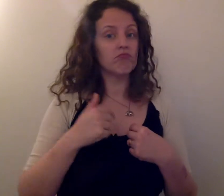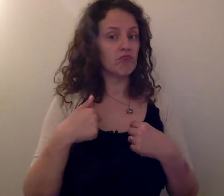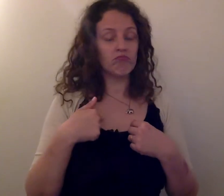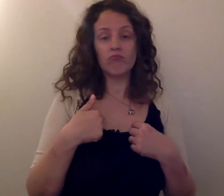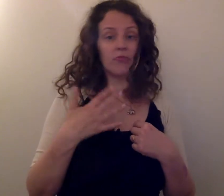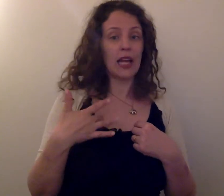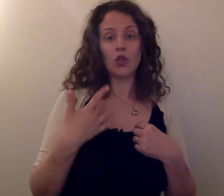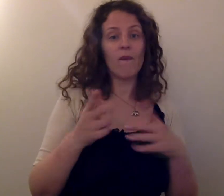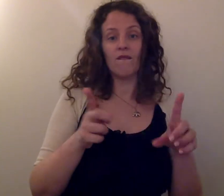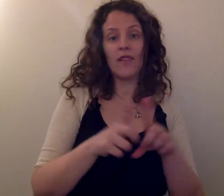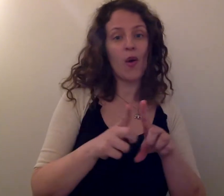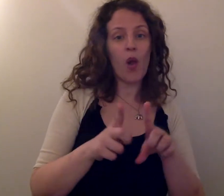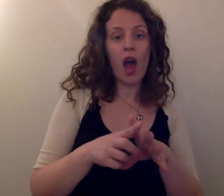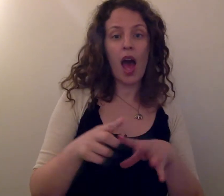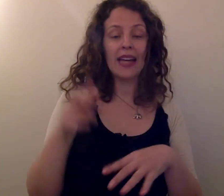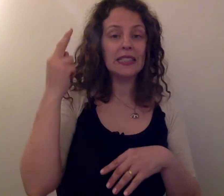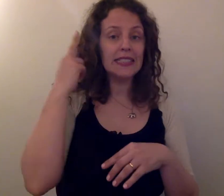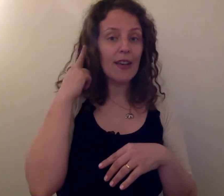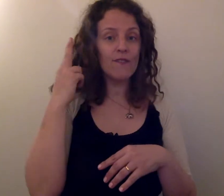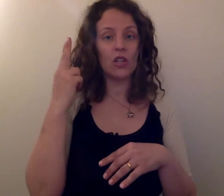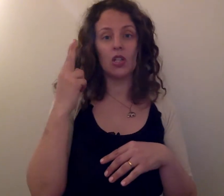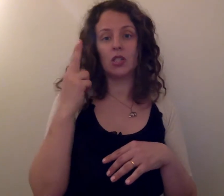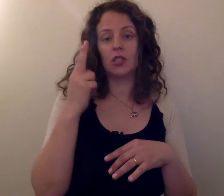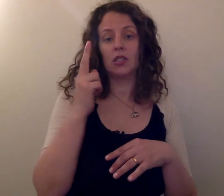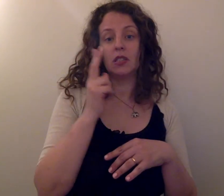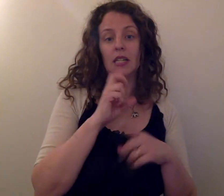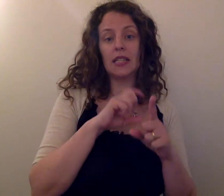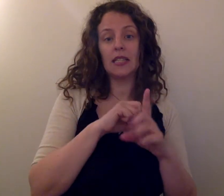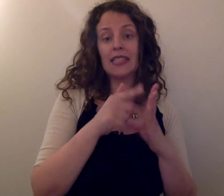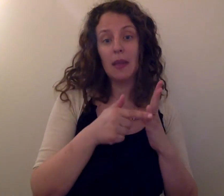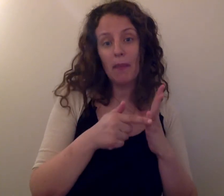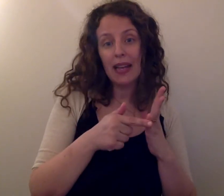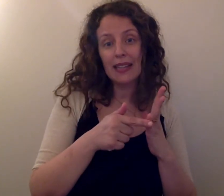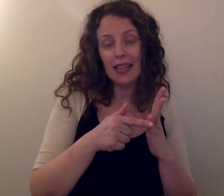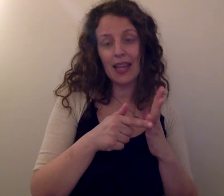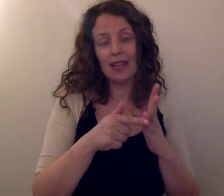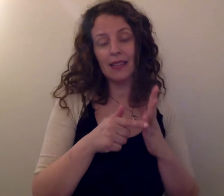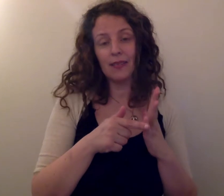They don't feel like deafness is a disability.